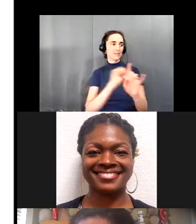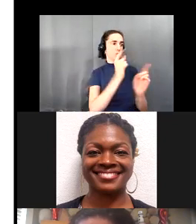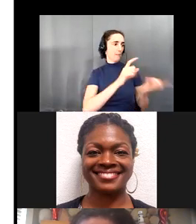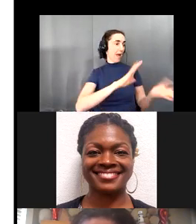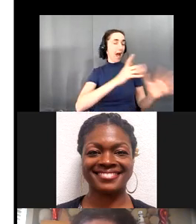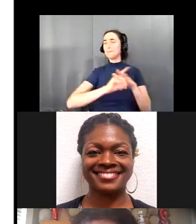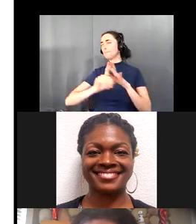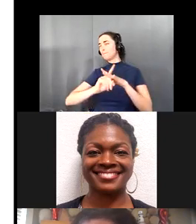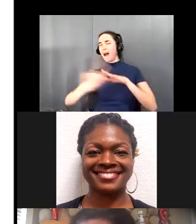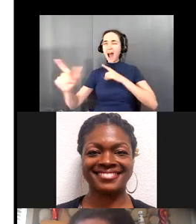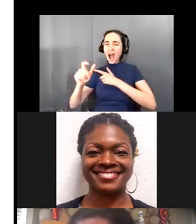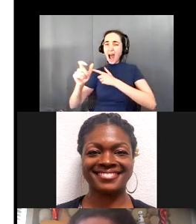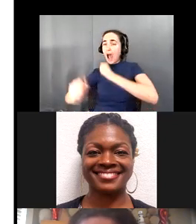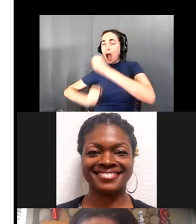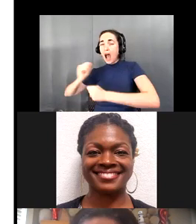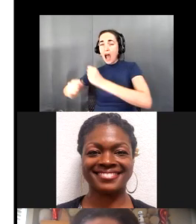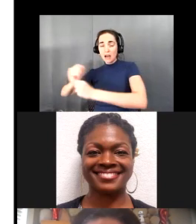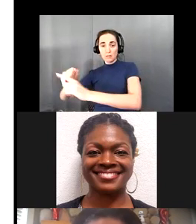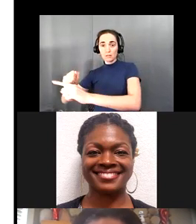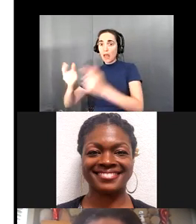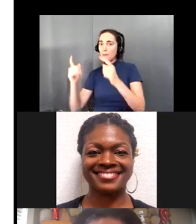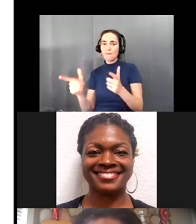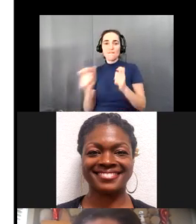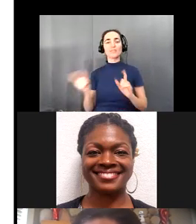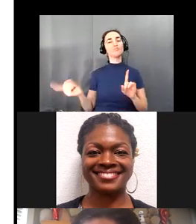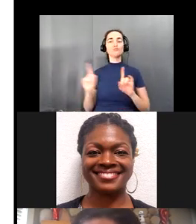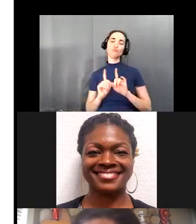happen really quick. 16:26:57 right there standing by you in wandering